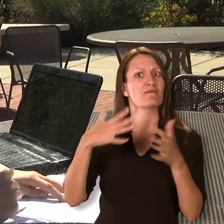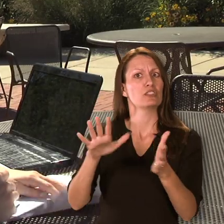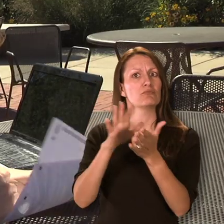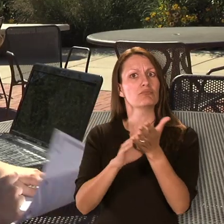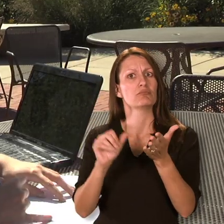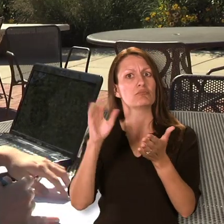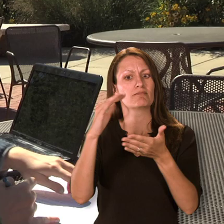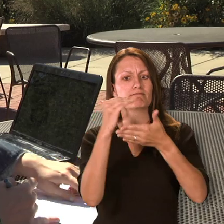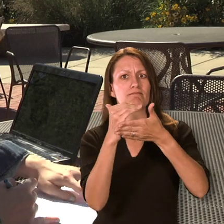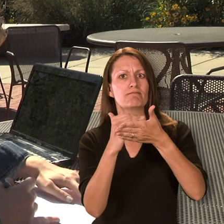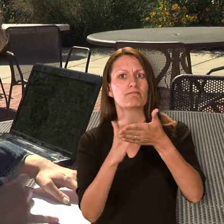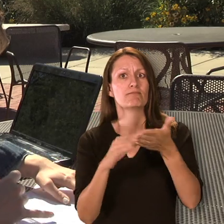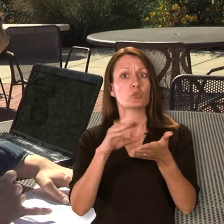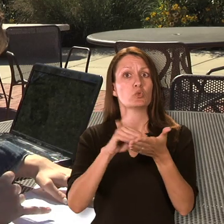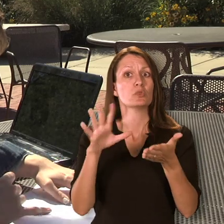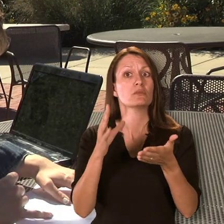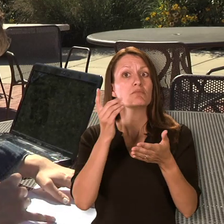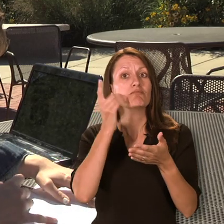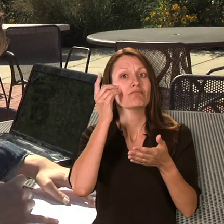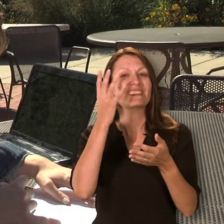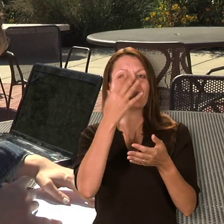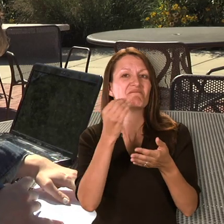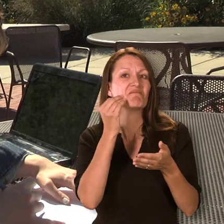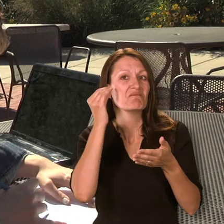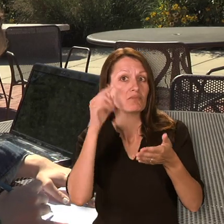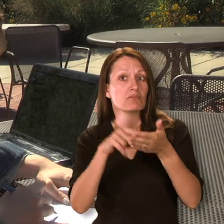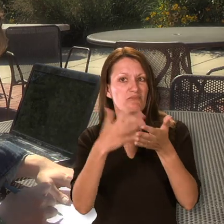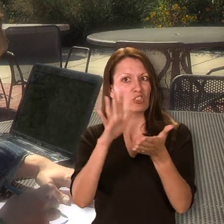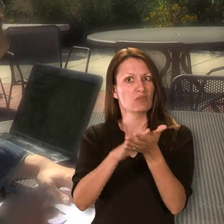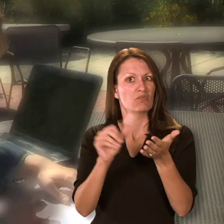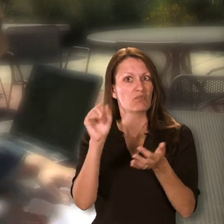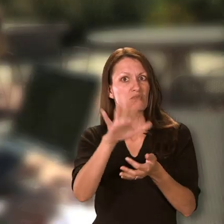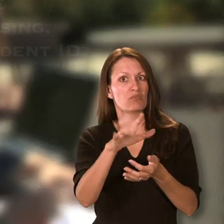has sent a list of student housing to the poll,